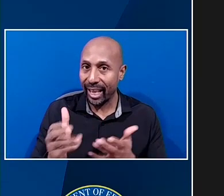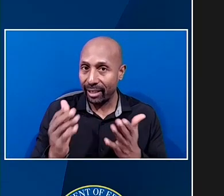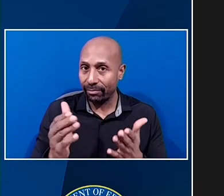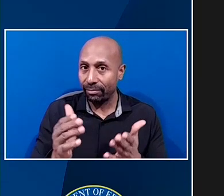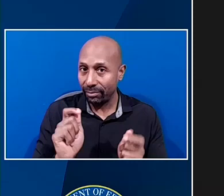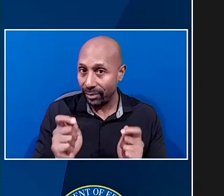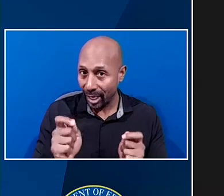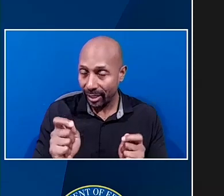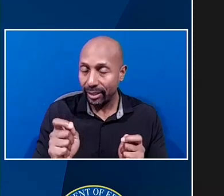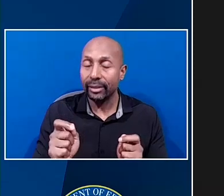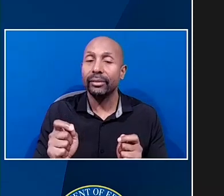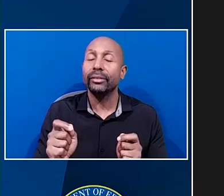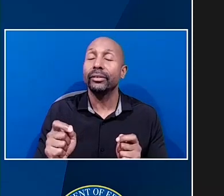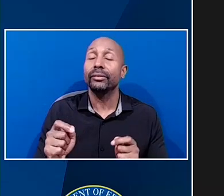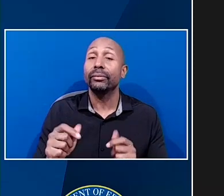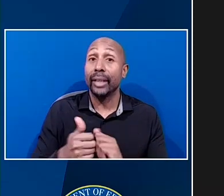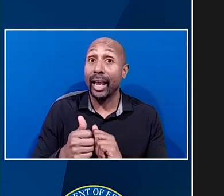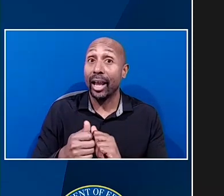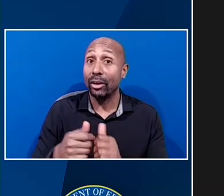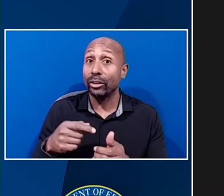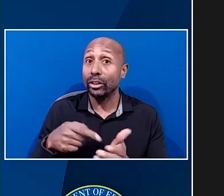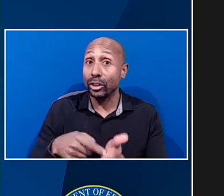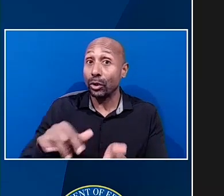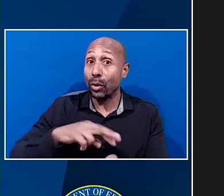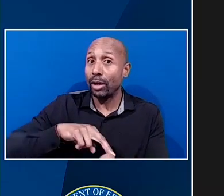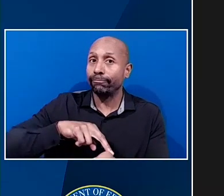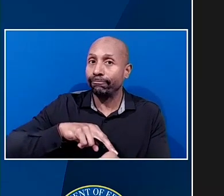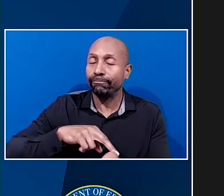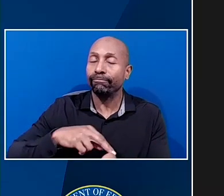thumbs down. So let's see a show of thumbs